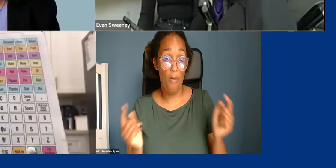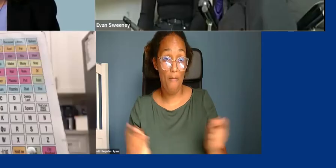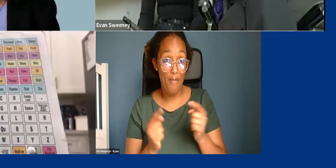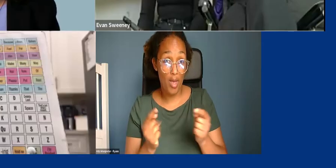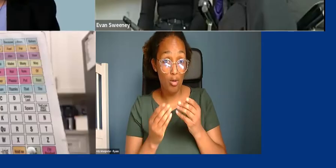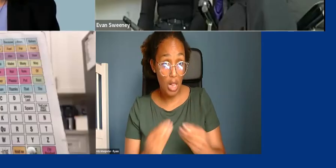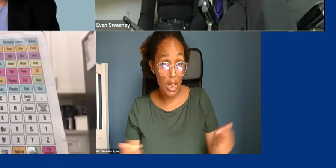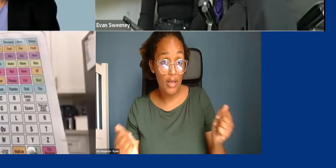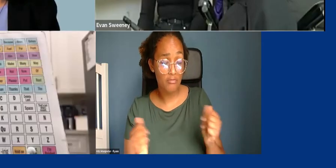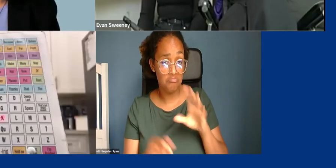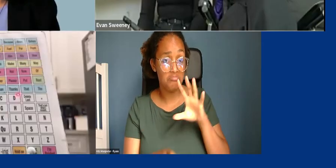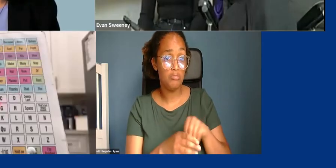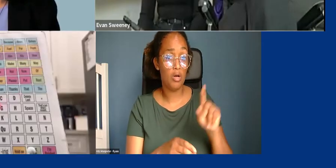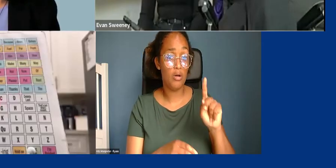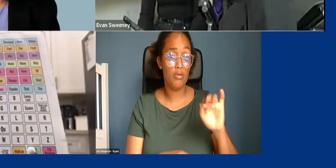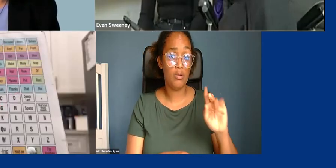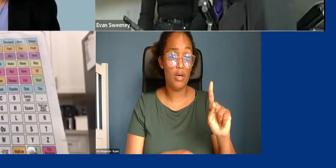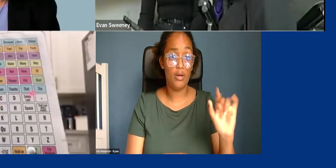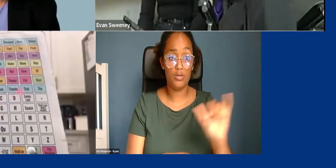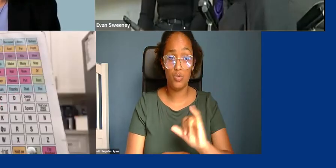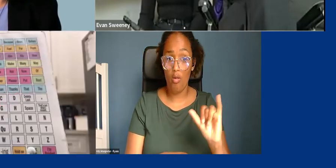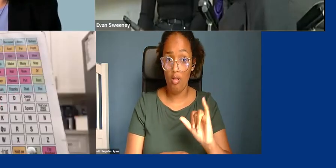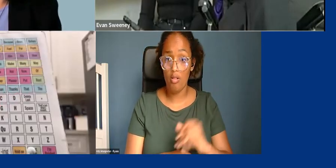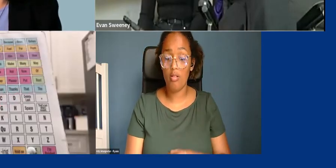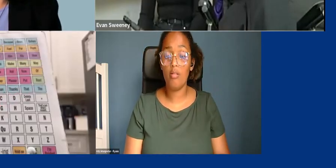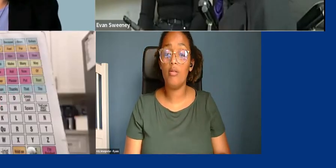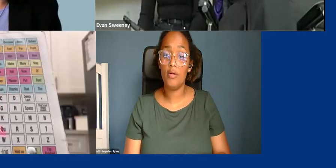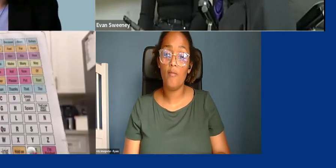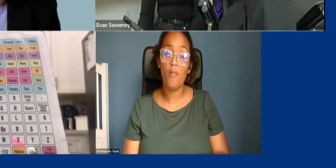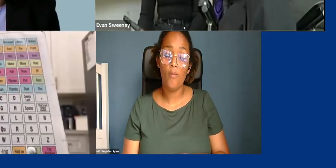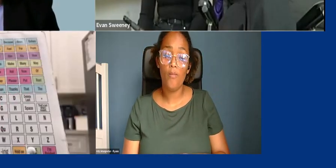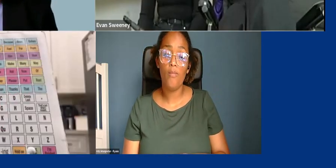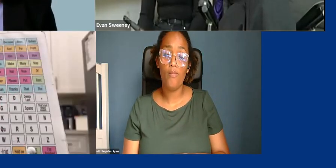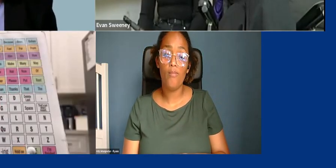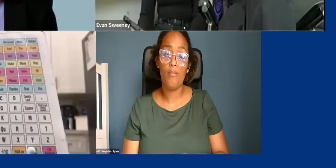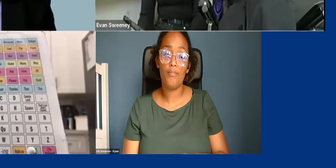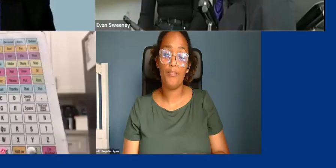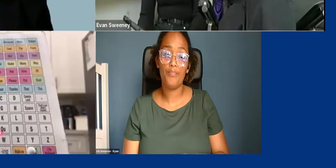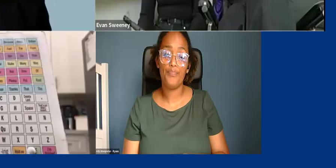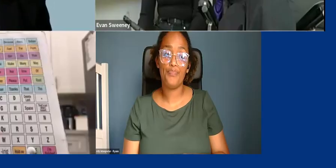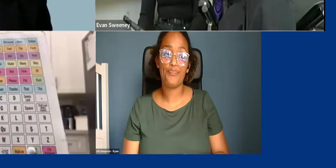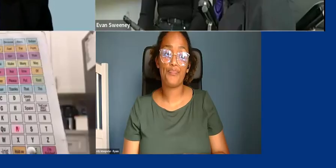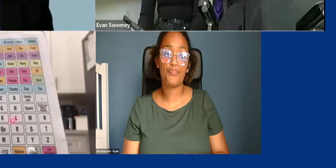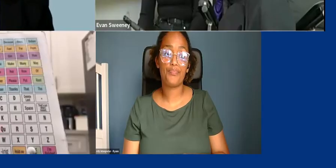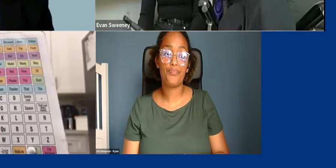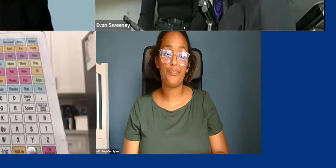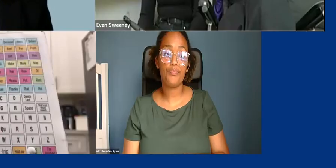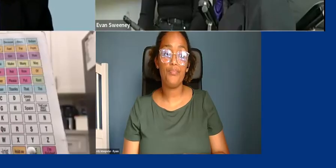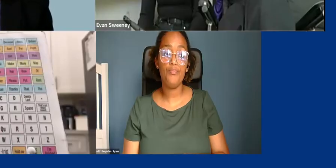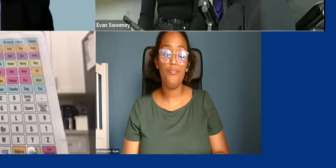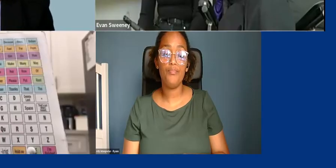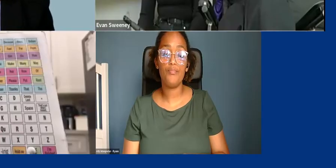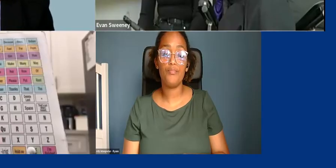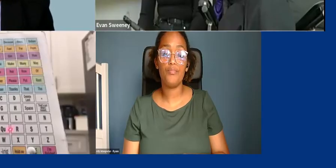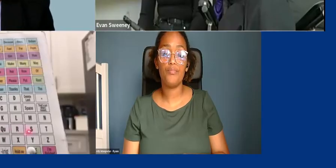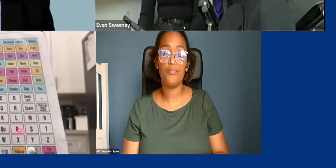O, B, obviously. P,